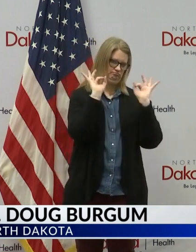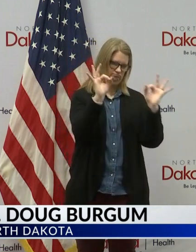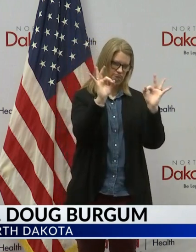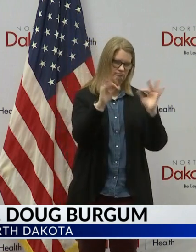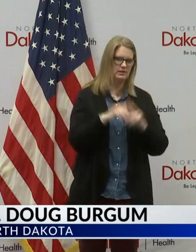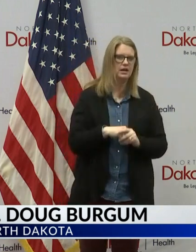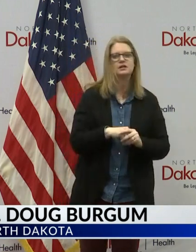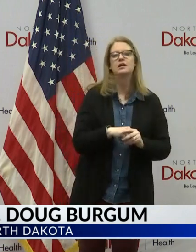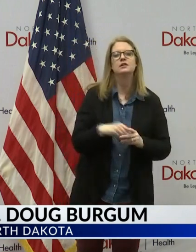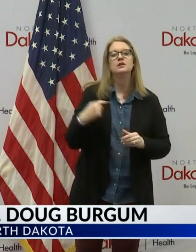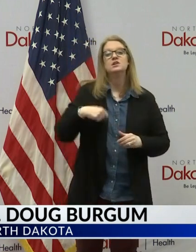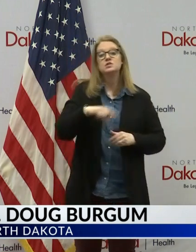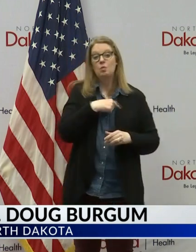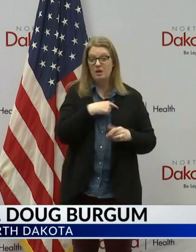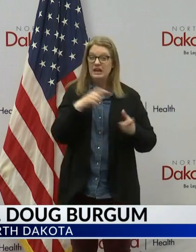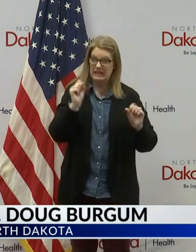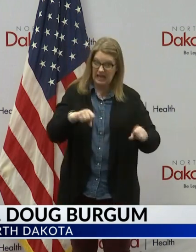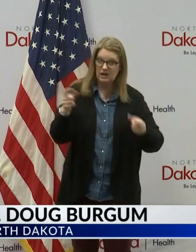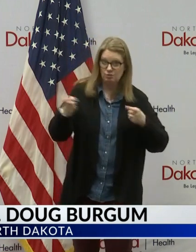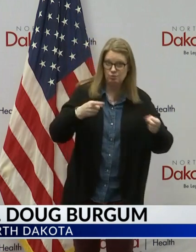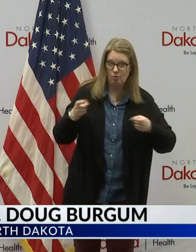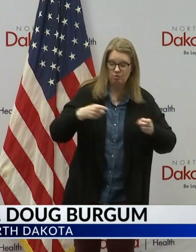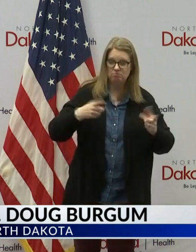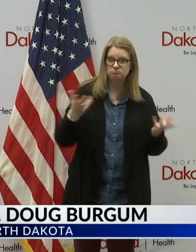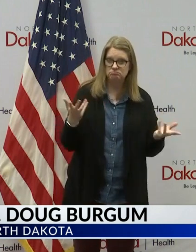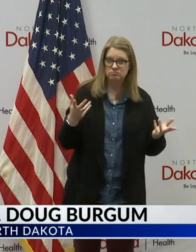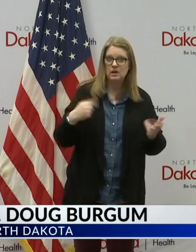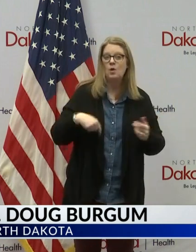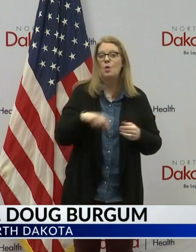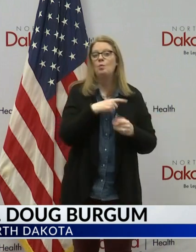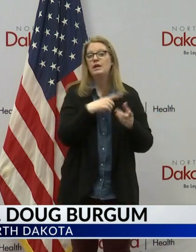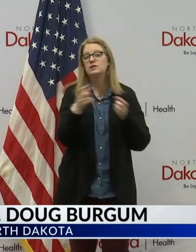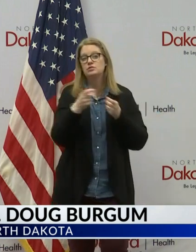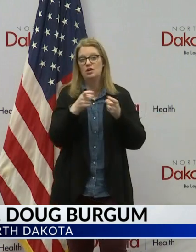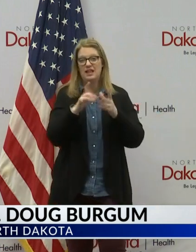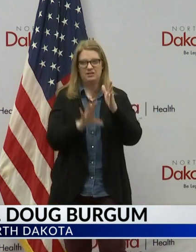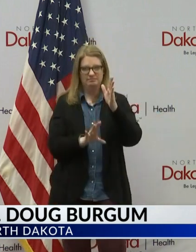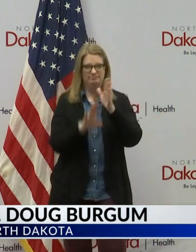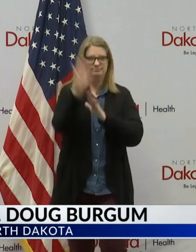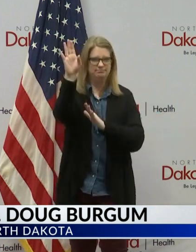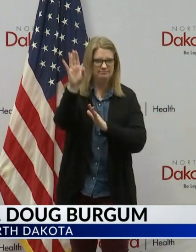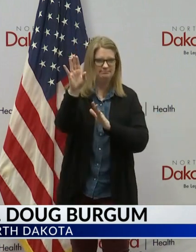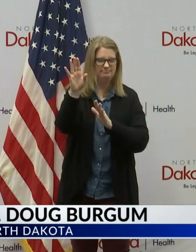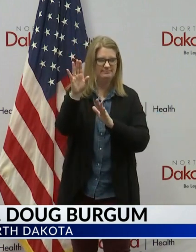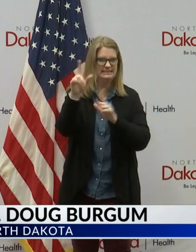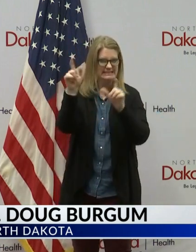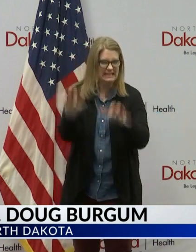OF YOUR OWN STATE. AGAIN, THAT IS GOOD NEWS, AND SO FOR US. AT LEAST WE CAN CONTROL SOME OF